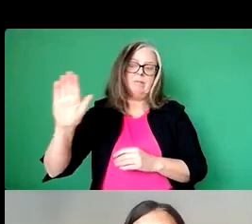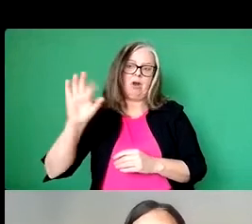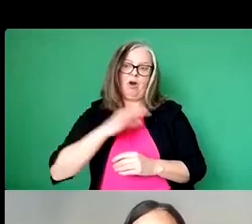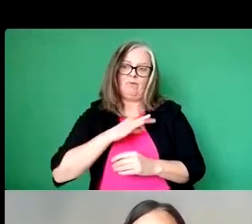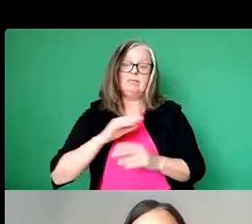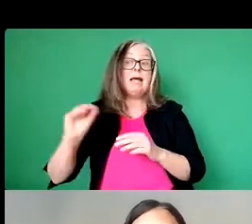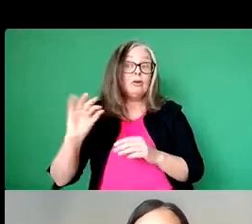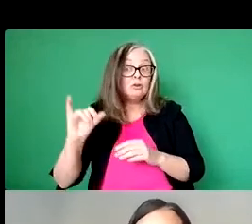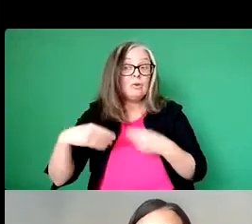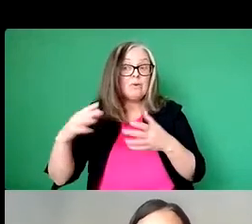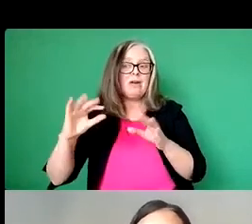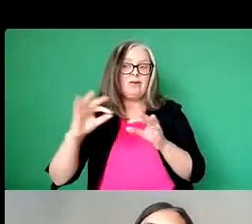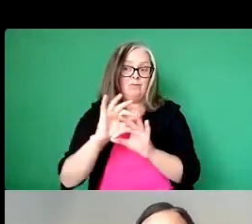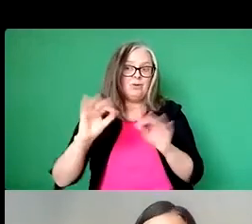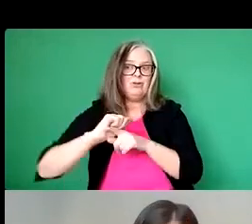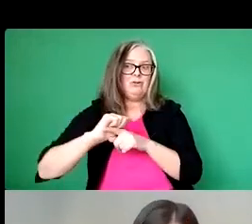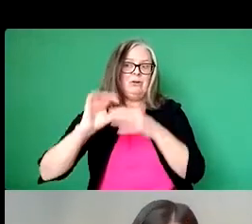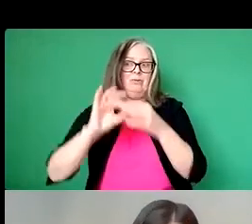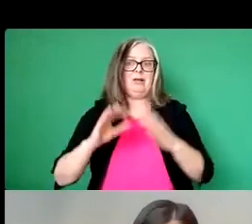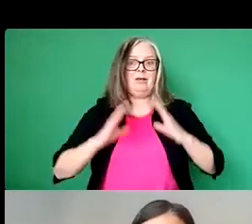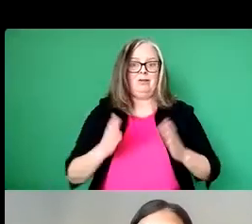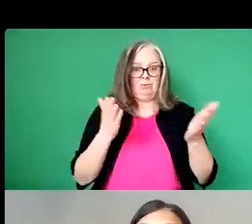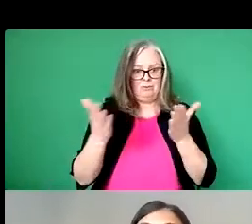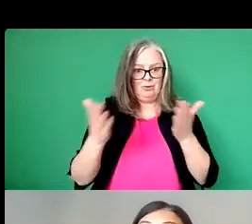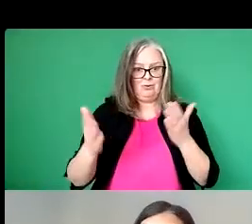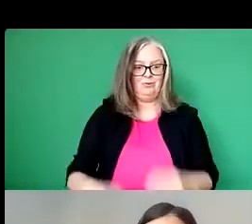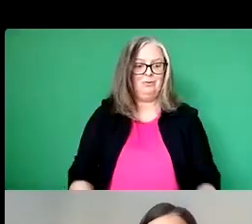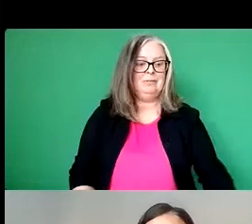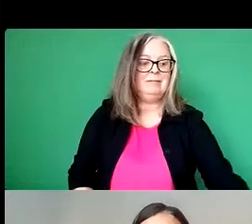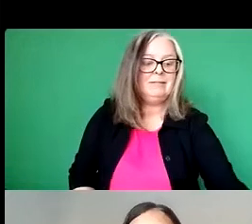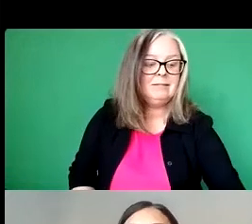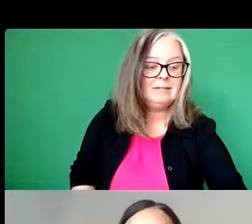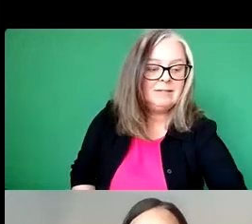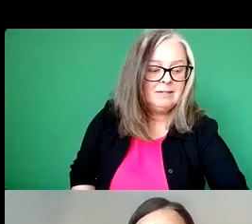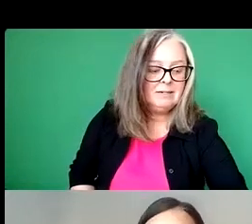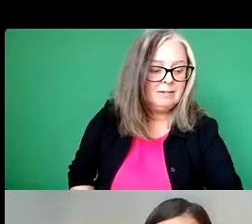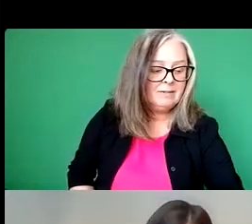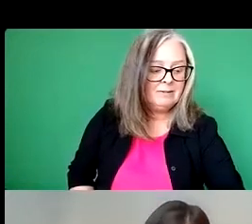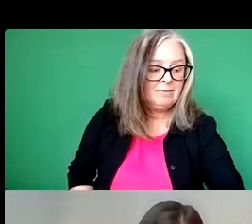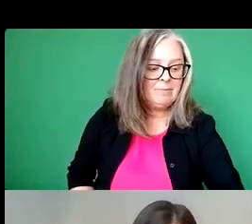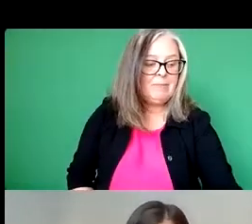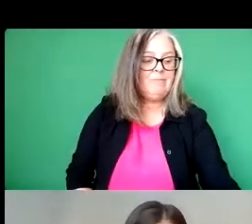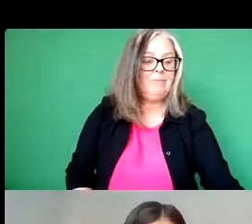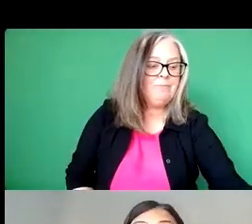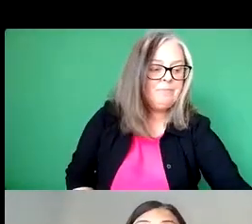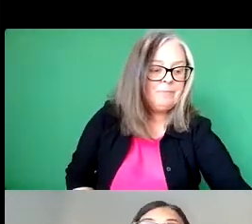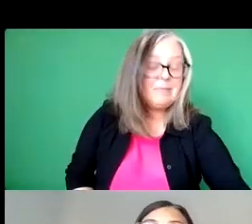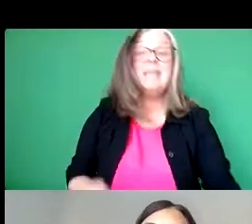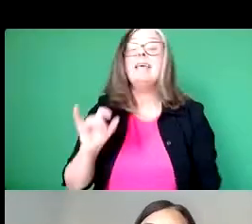and if there are any resources which you feel as participants are missing uh we really encourage